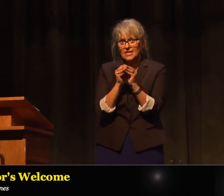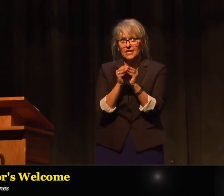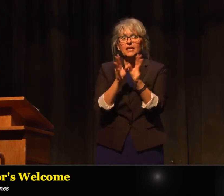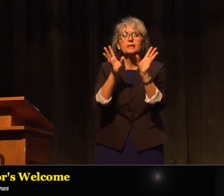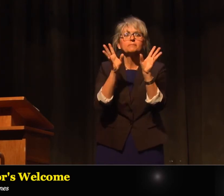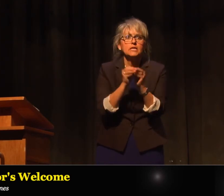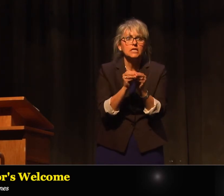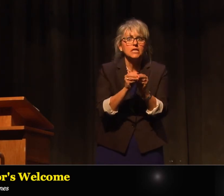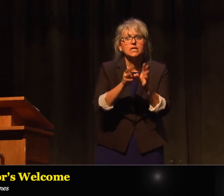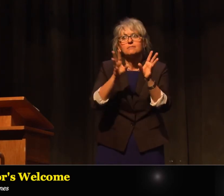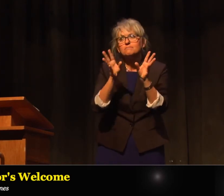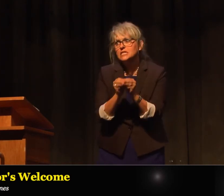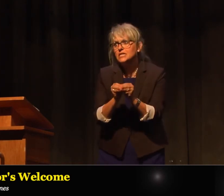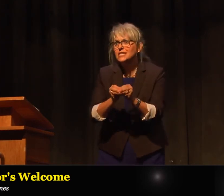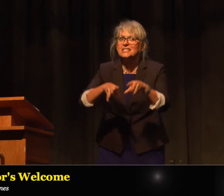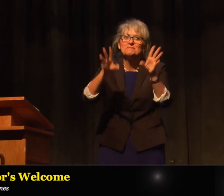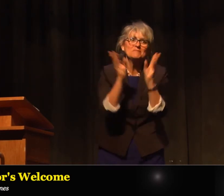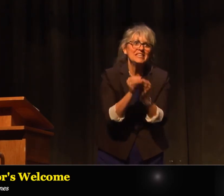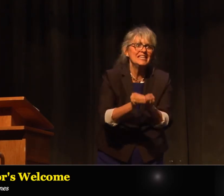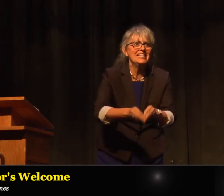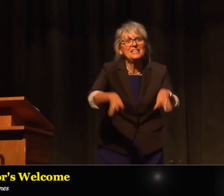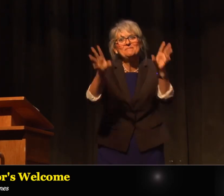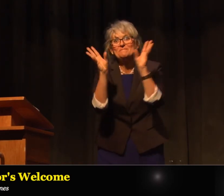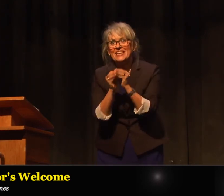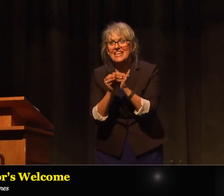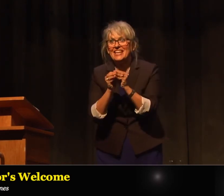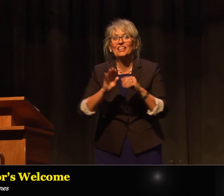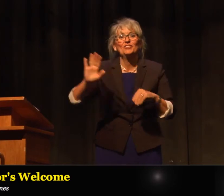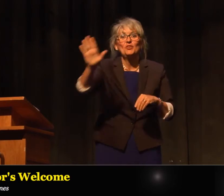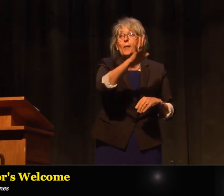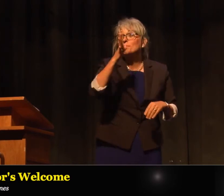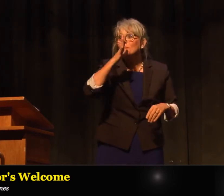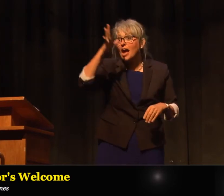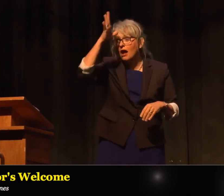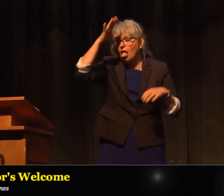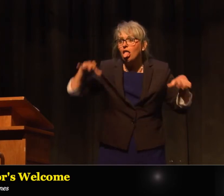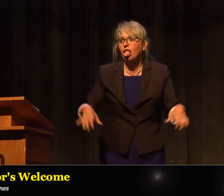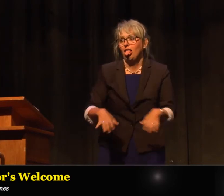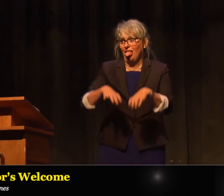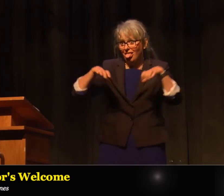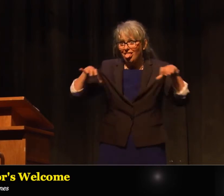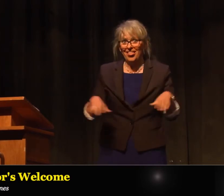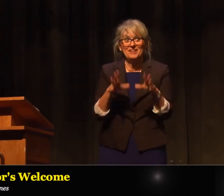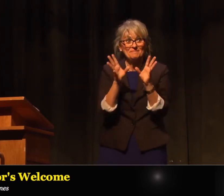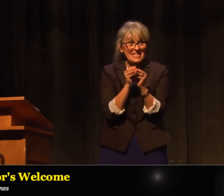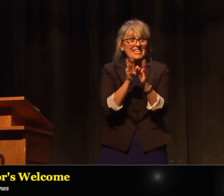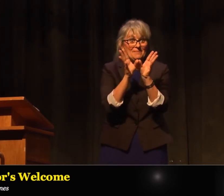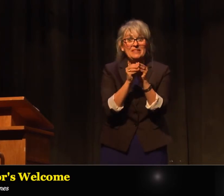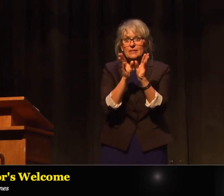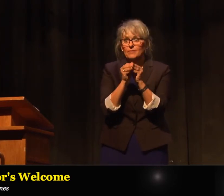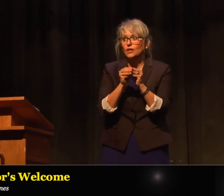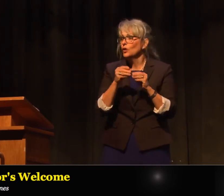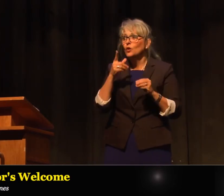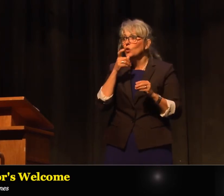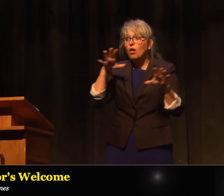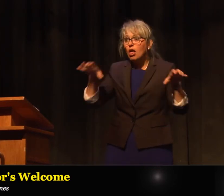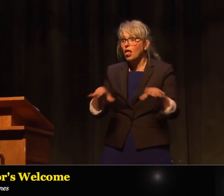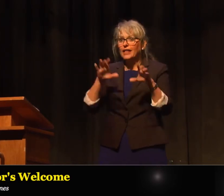You had a lot of meetings. Meeting after meeting after meeting, your parents did a lot of meetings.